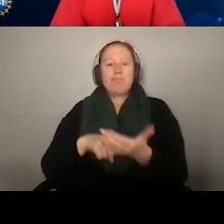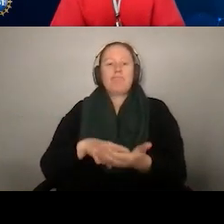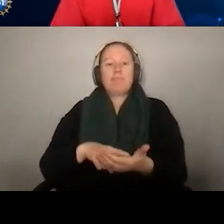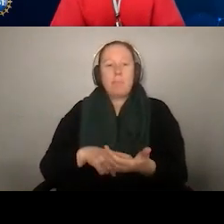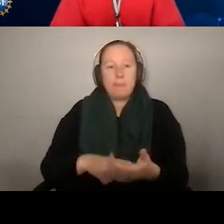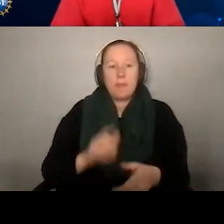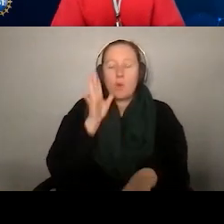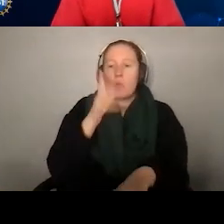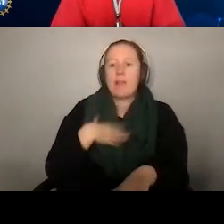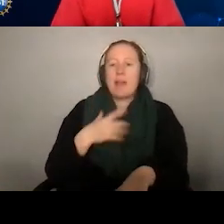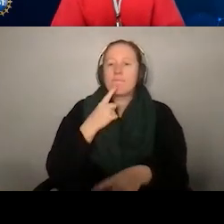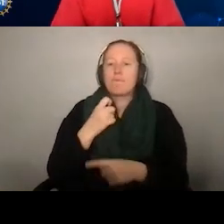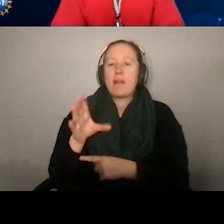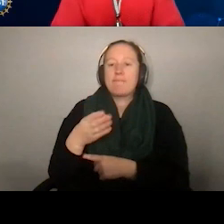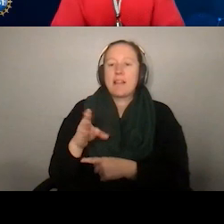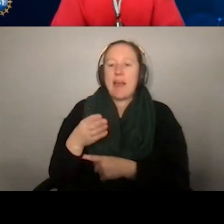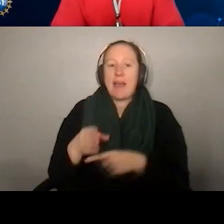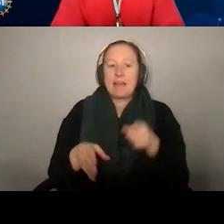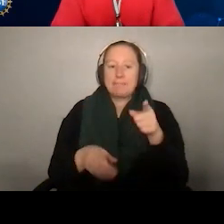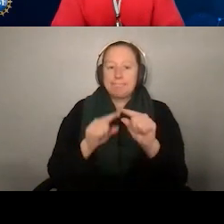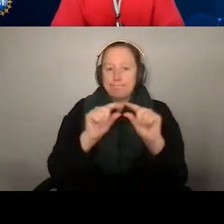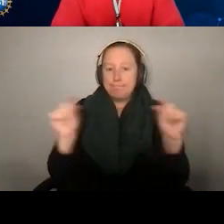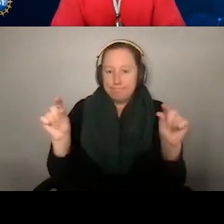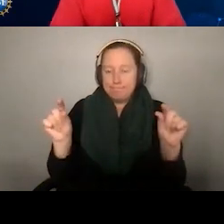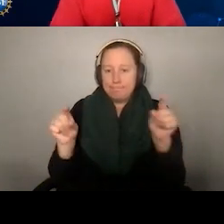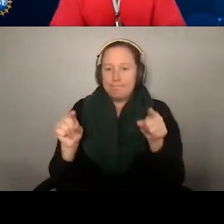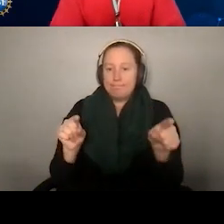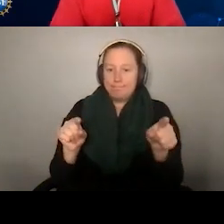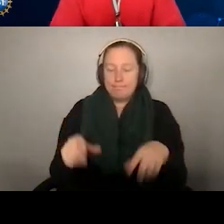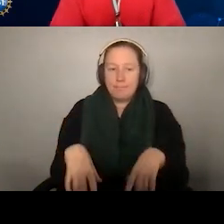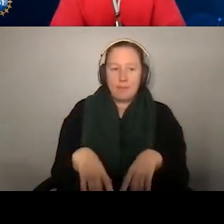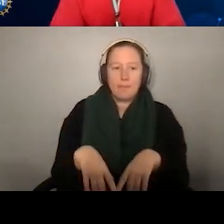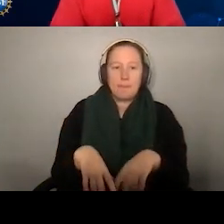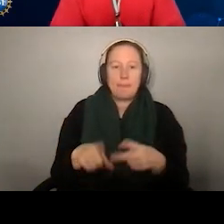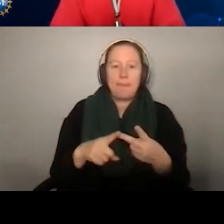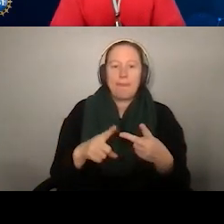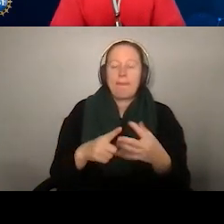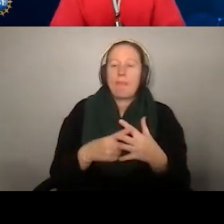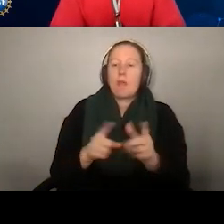a red flag next to the award number as shown here. Also, beginning in January,